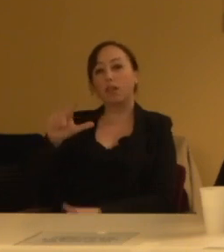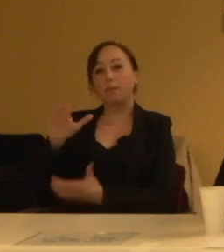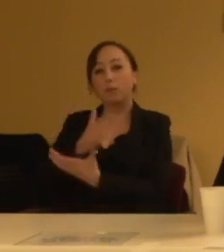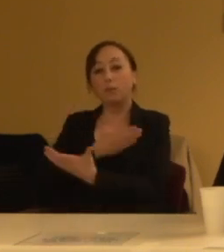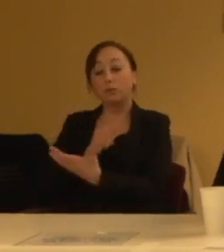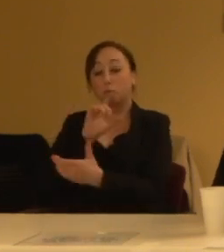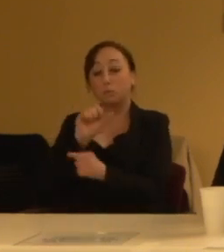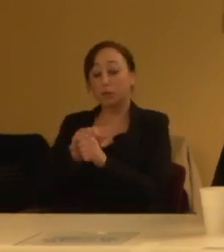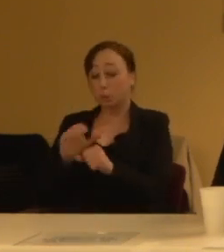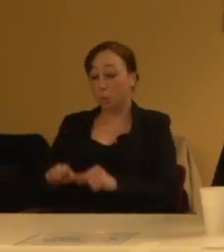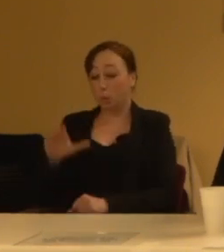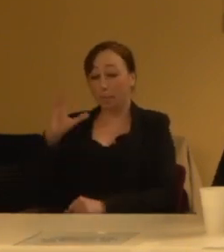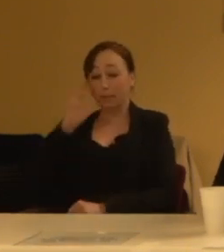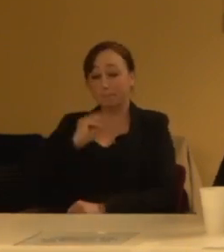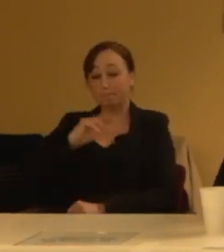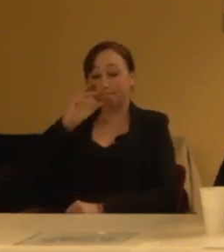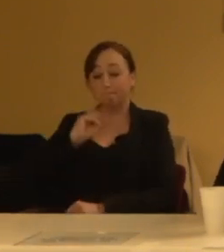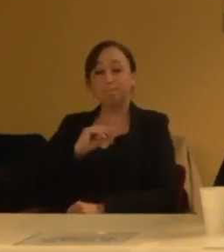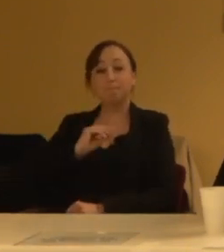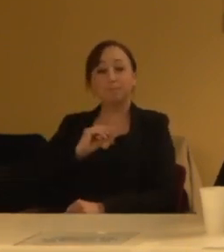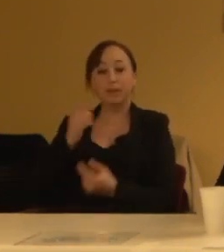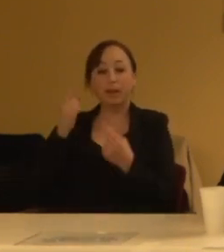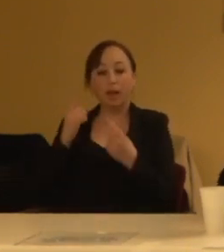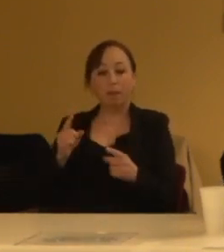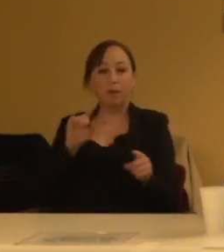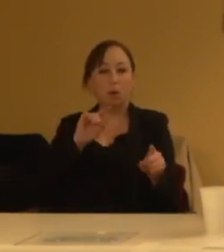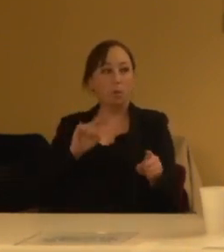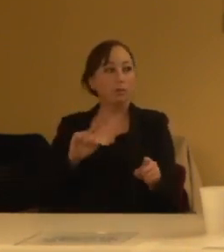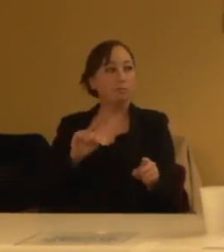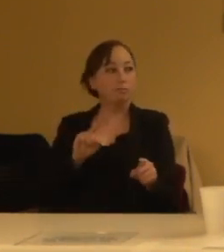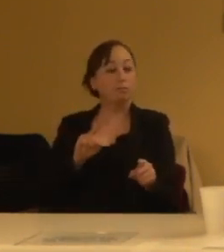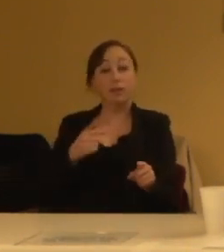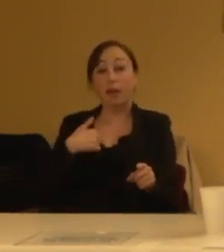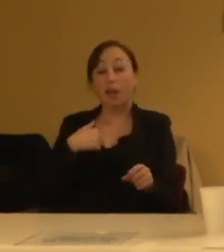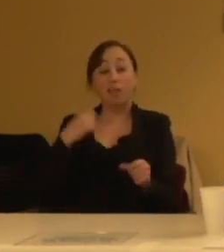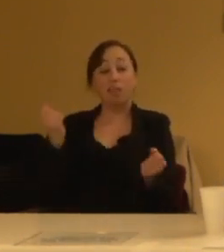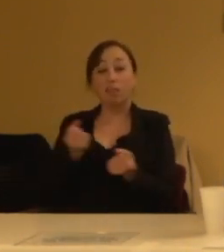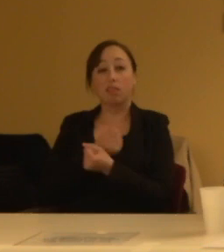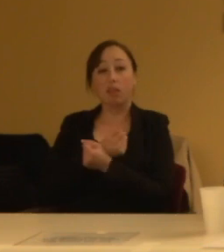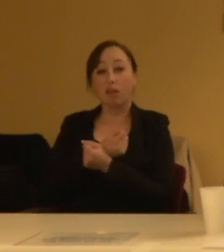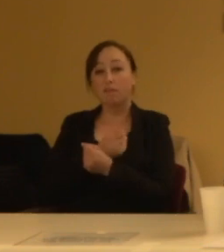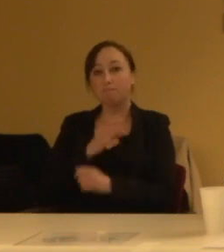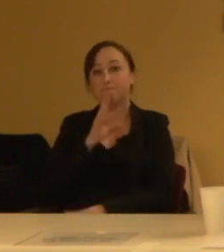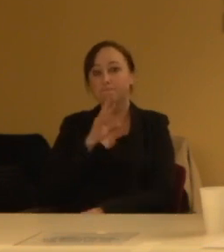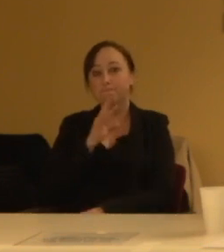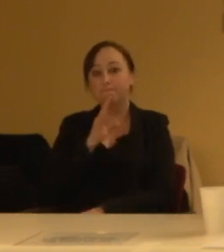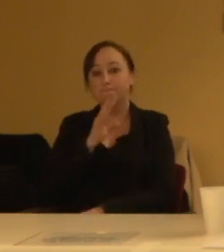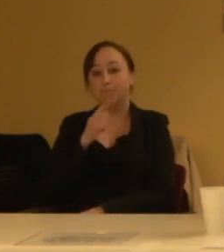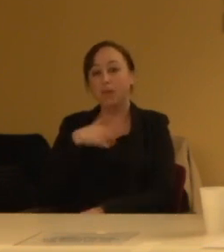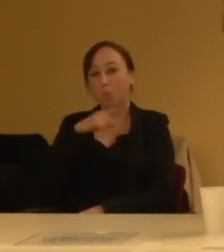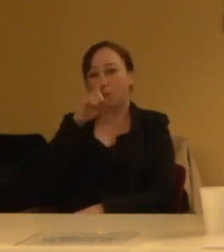And then when I was at a conservatory league, I love to talk and I'm really opinionated,